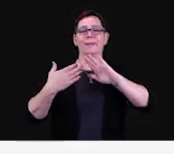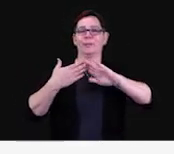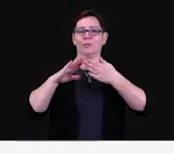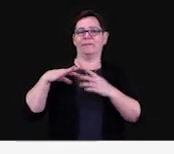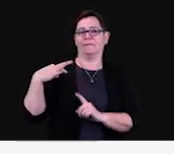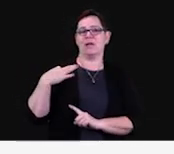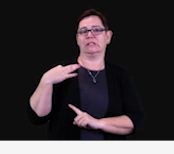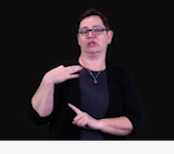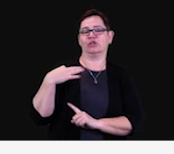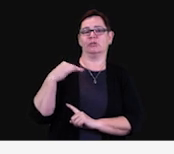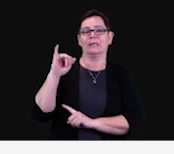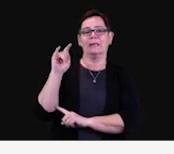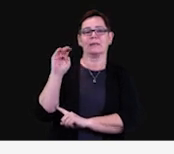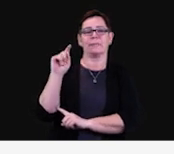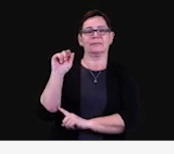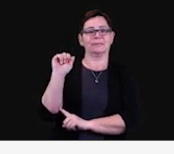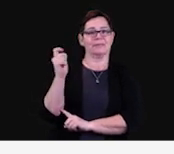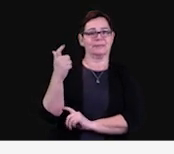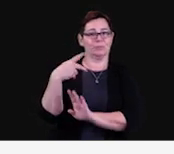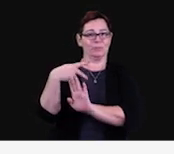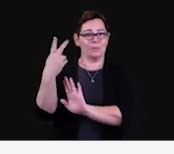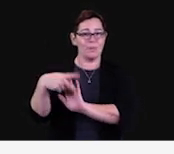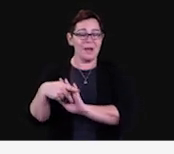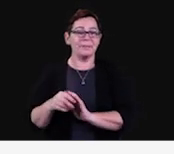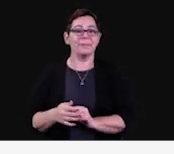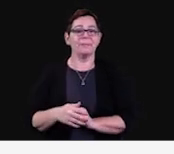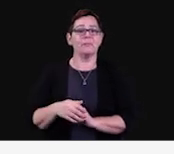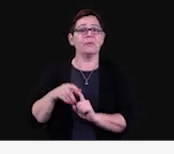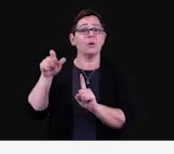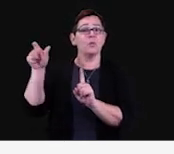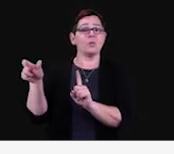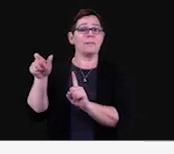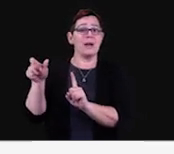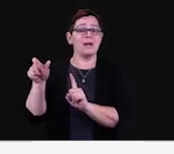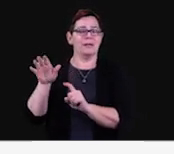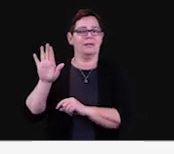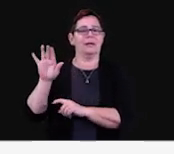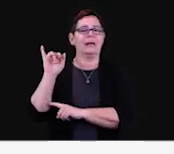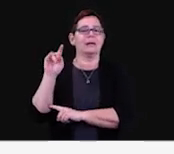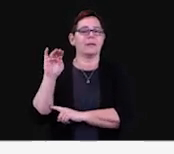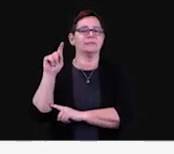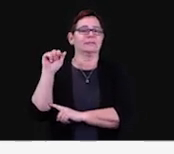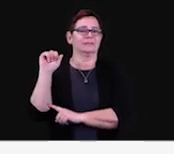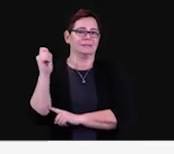In Quebec, it’s known as the Income Tax Assistance – Volunteer Program.